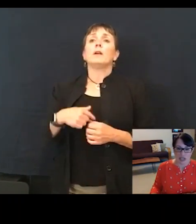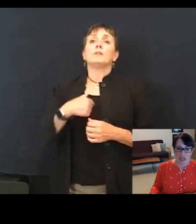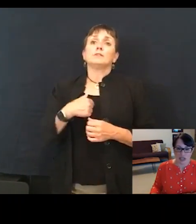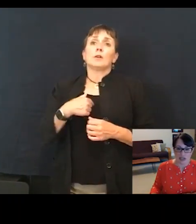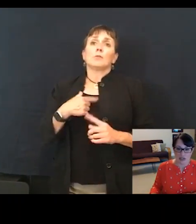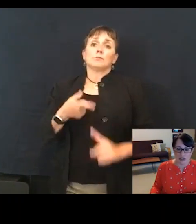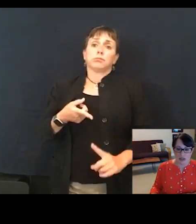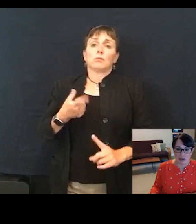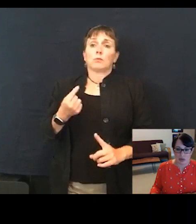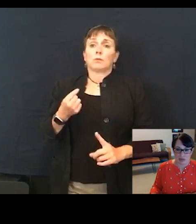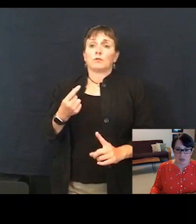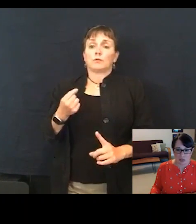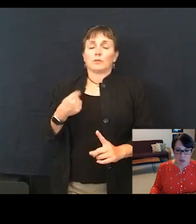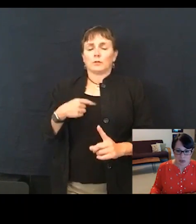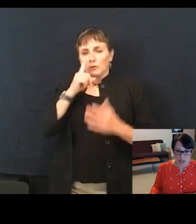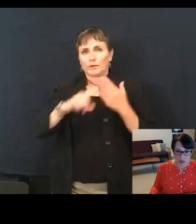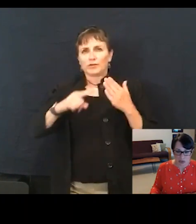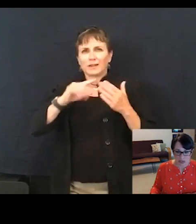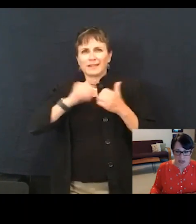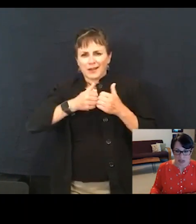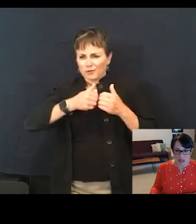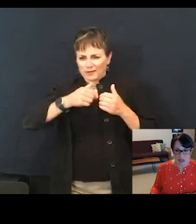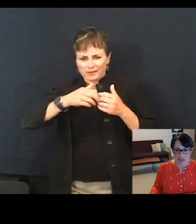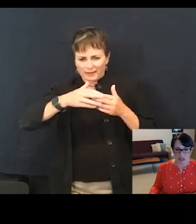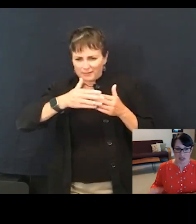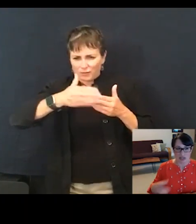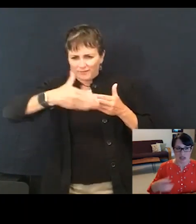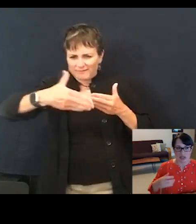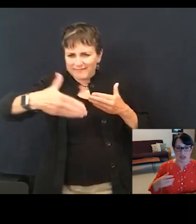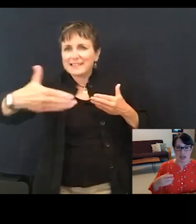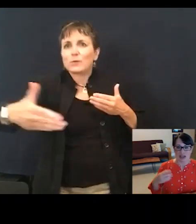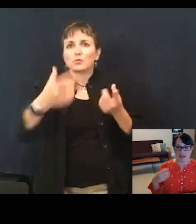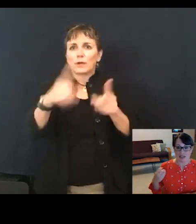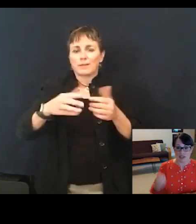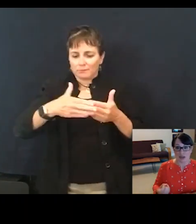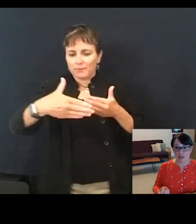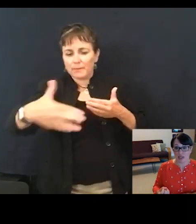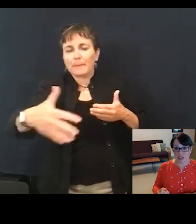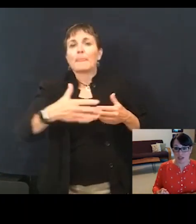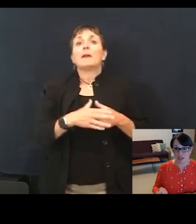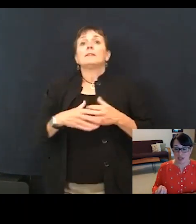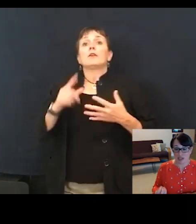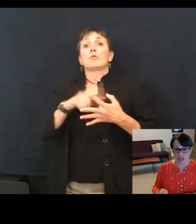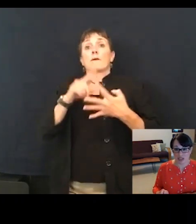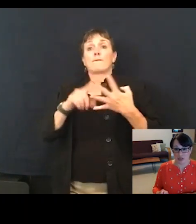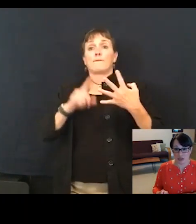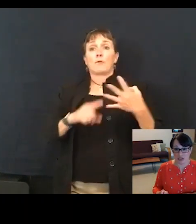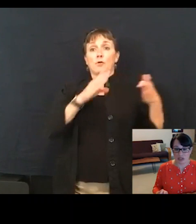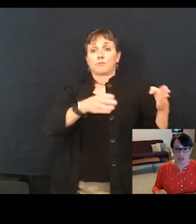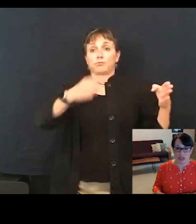And there were four sequences that essentially act as stop signs in that sequence.